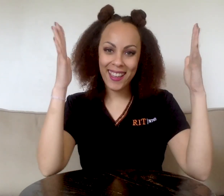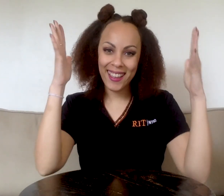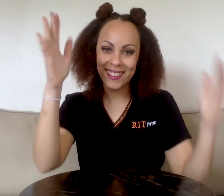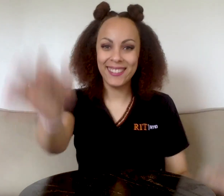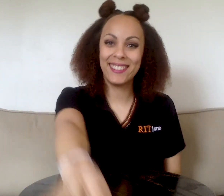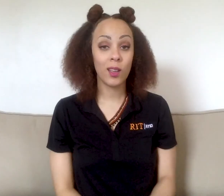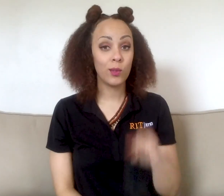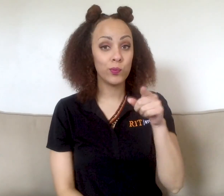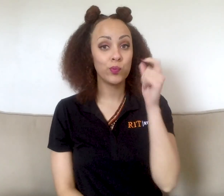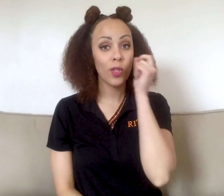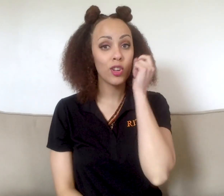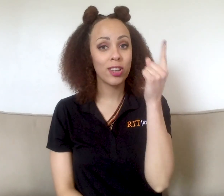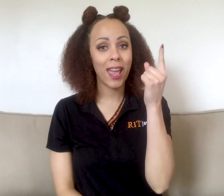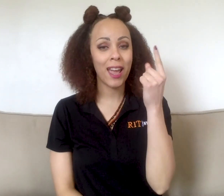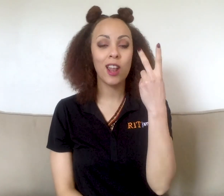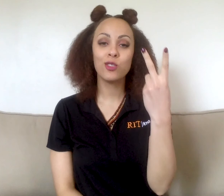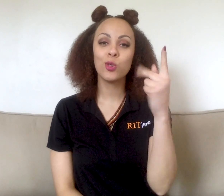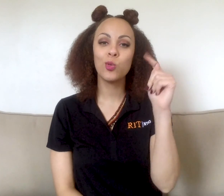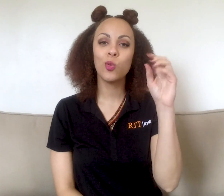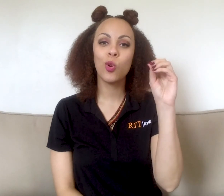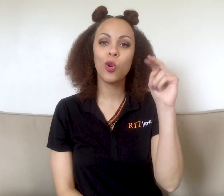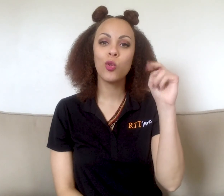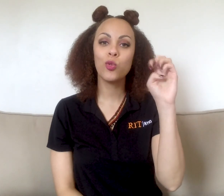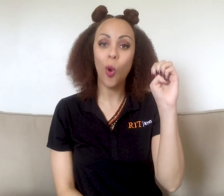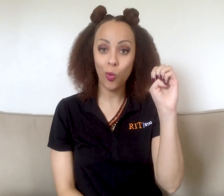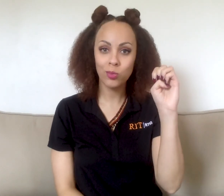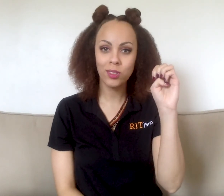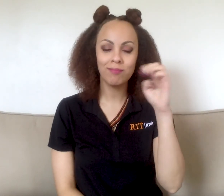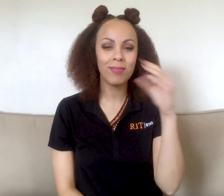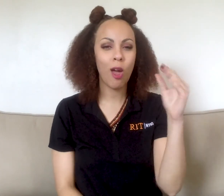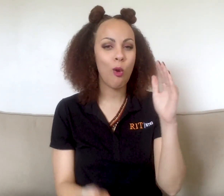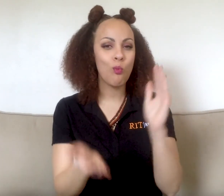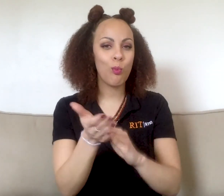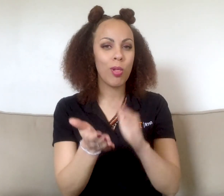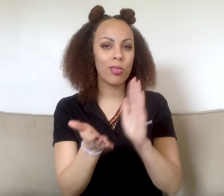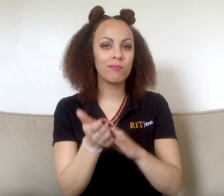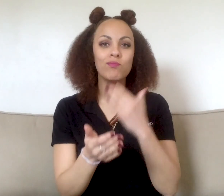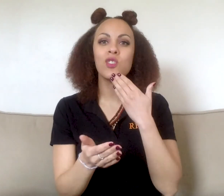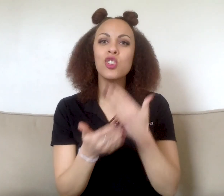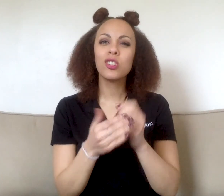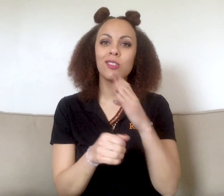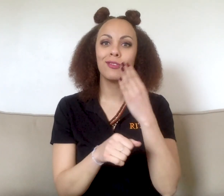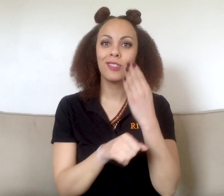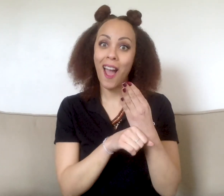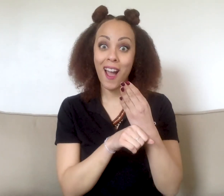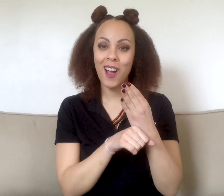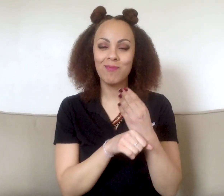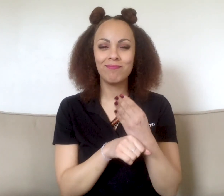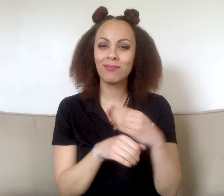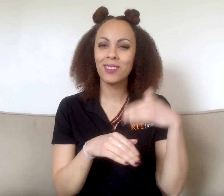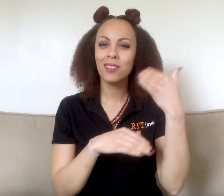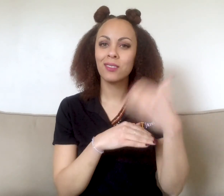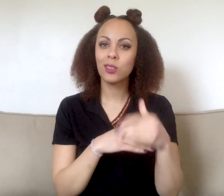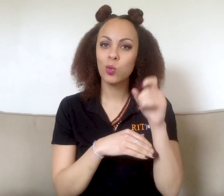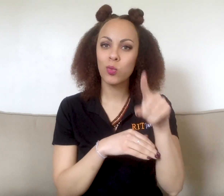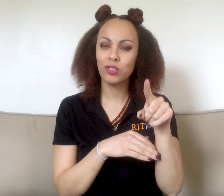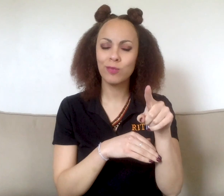Good job! You understand the two tones and rhythm, good job!